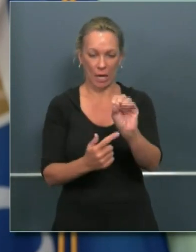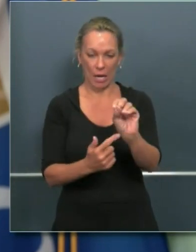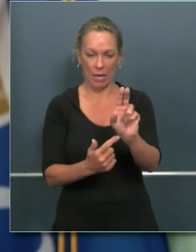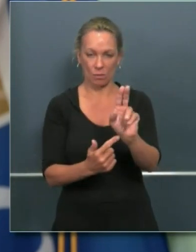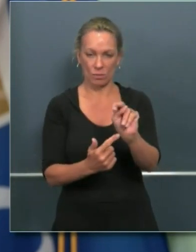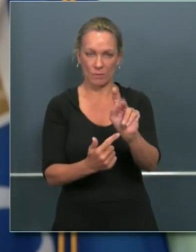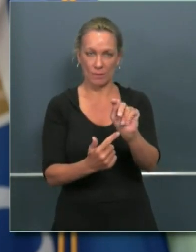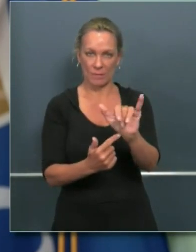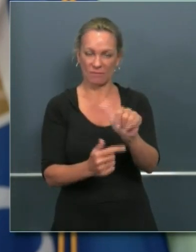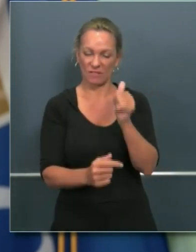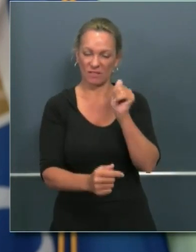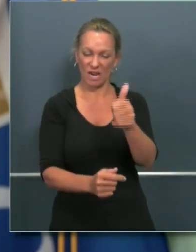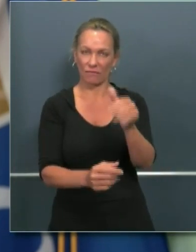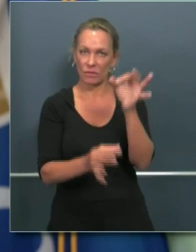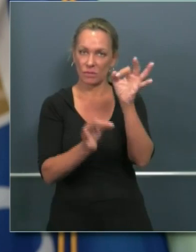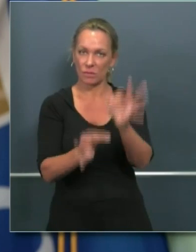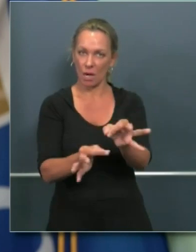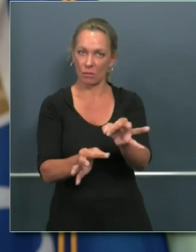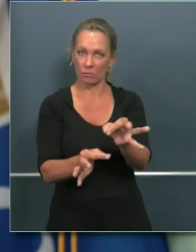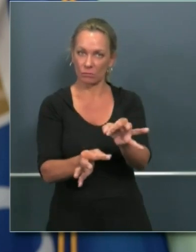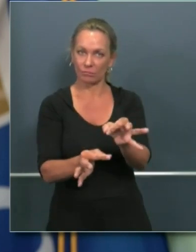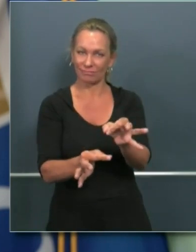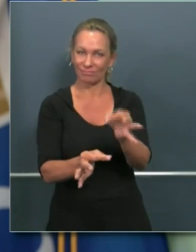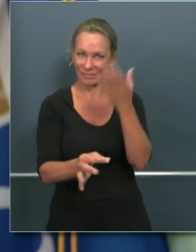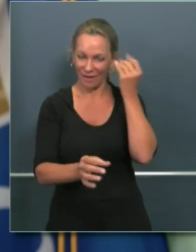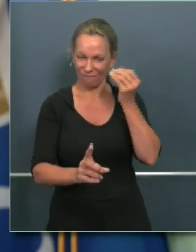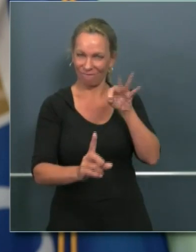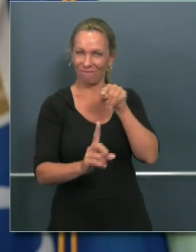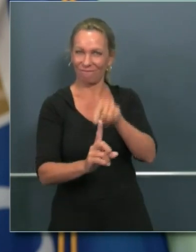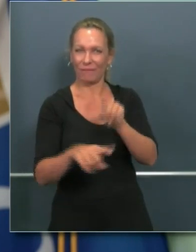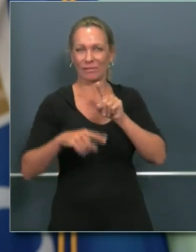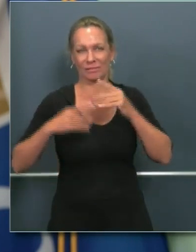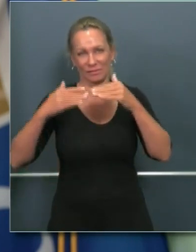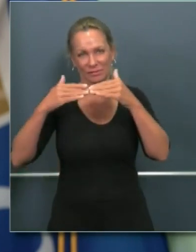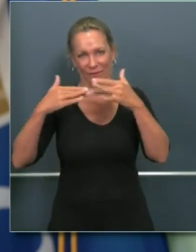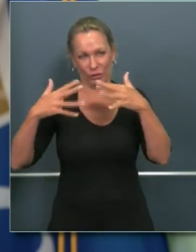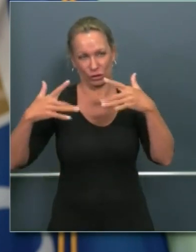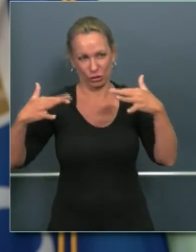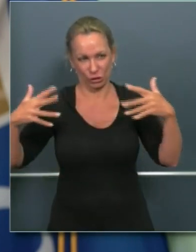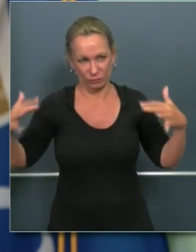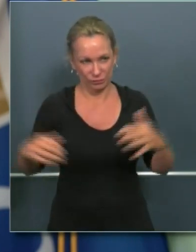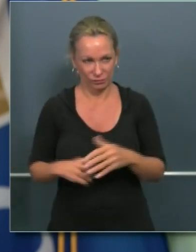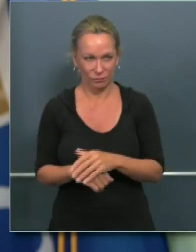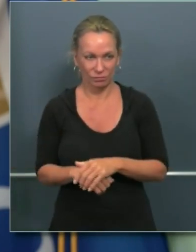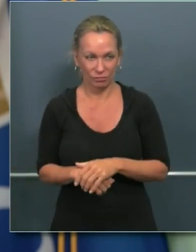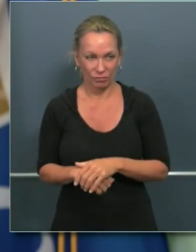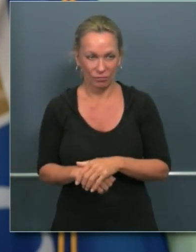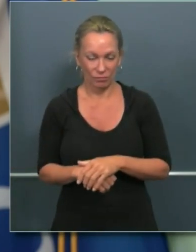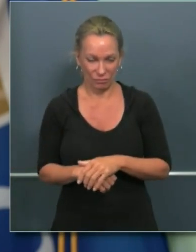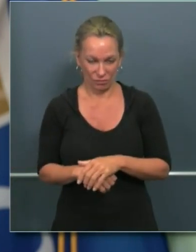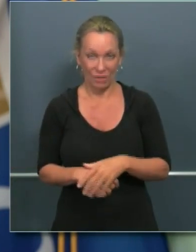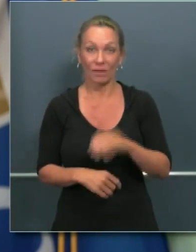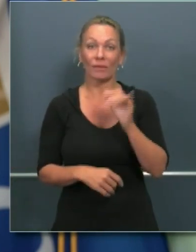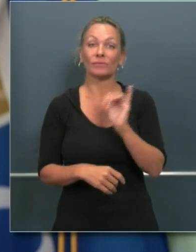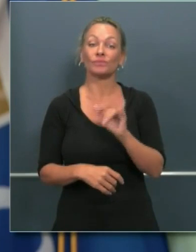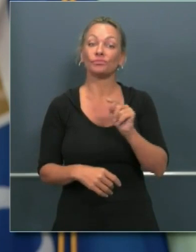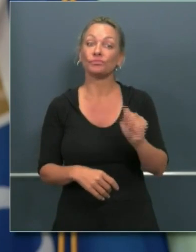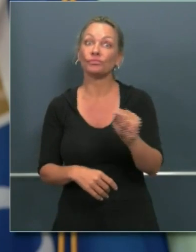AT TEST STATIONS KNEES OR LOCALLY DIRECTED I TEST STATIONS THE TESTING. THE CERTAIN CRITERIA, CERTAIN